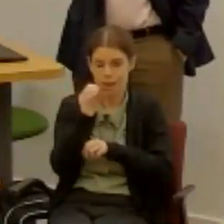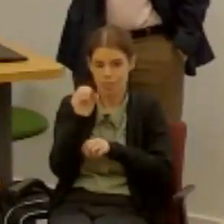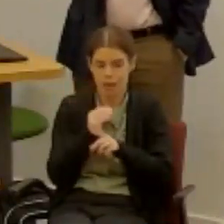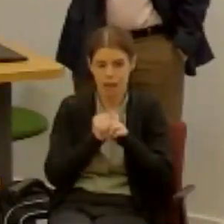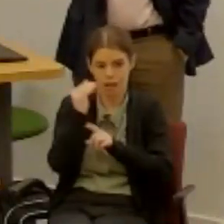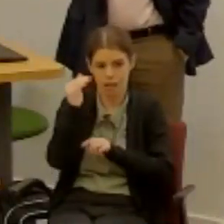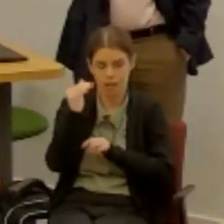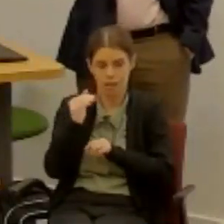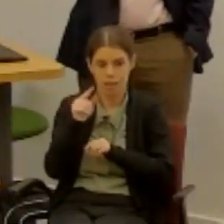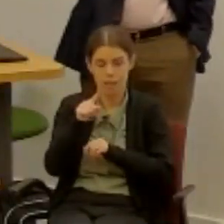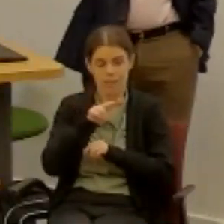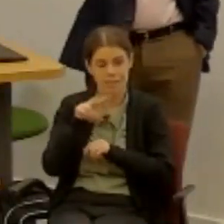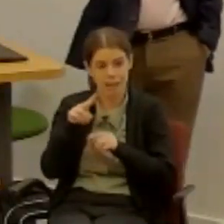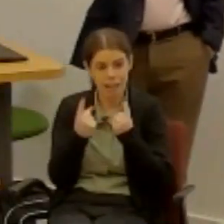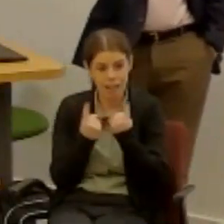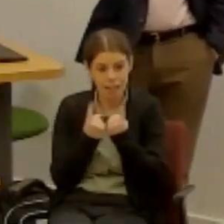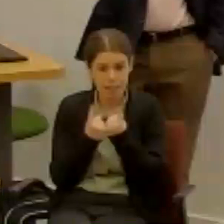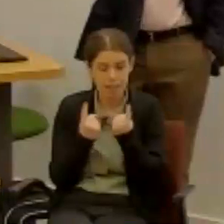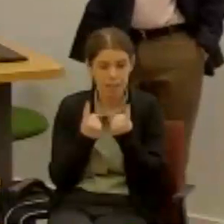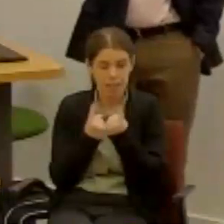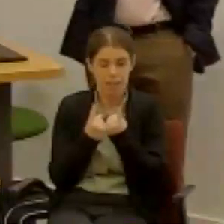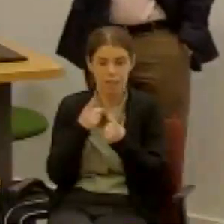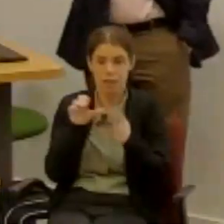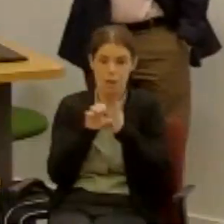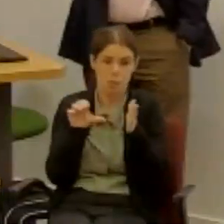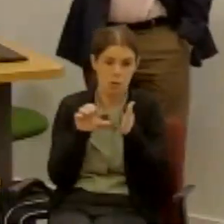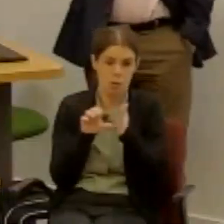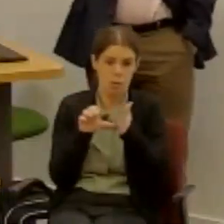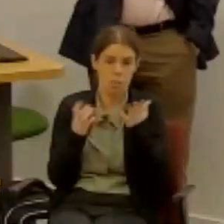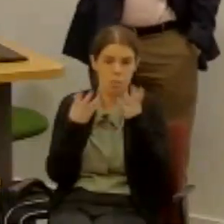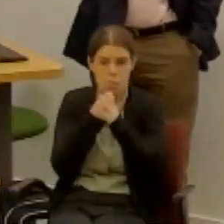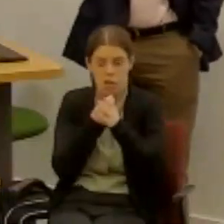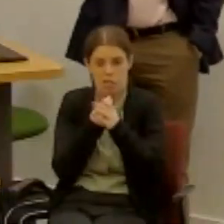Second thing is, if this is a problem to do with something in the sport.